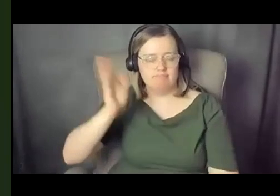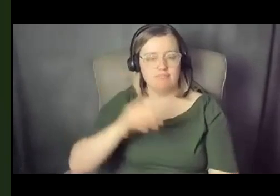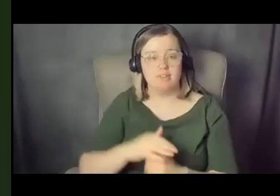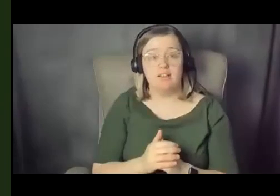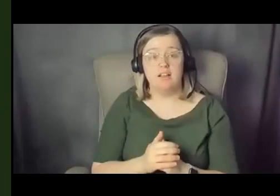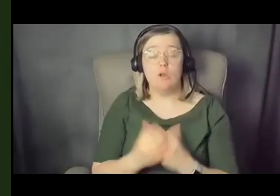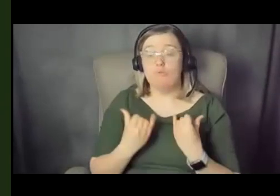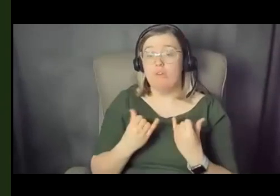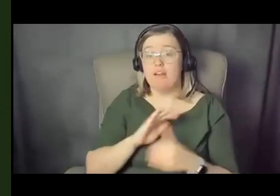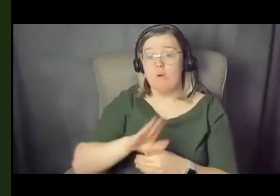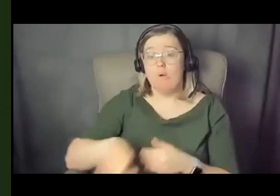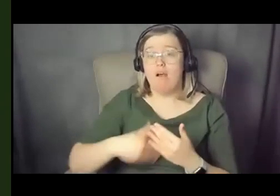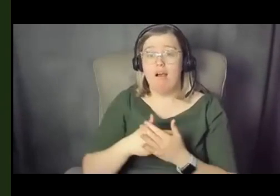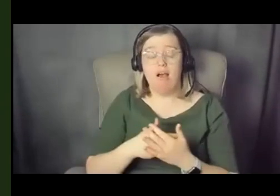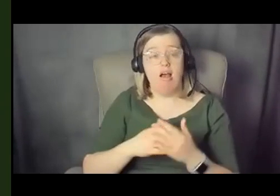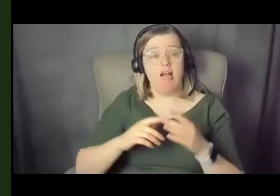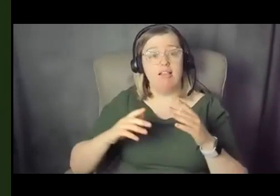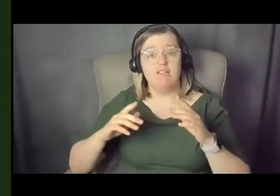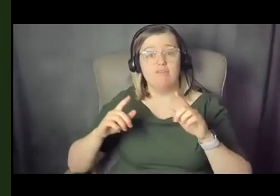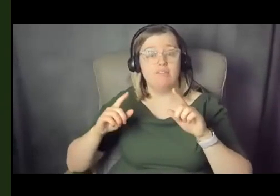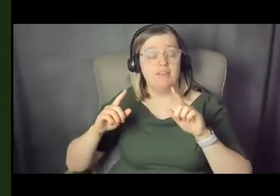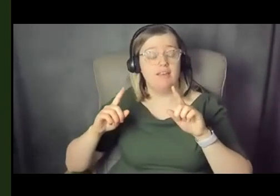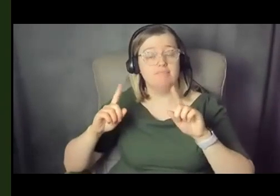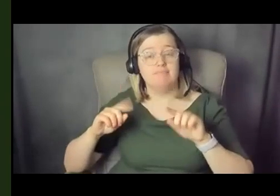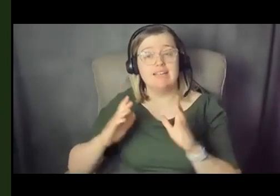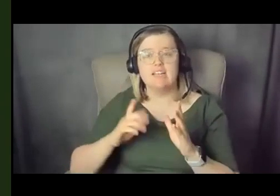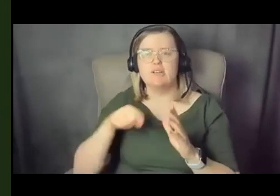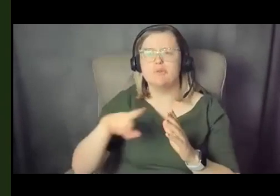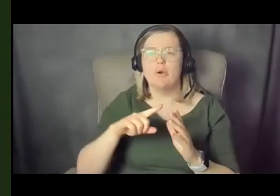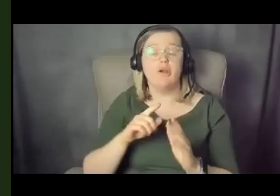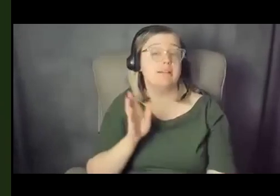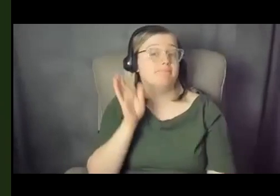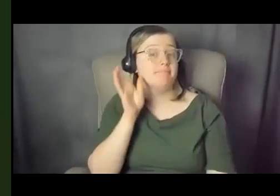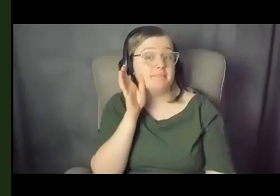are in listen mode, rather, meaning that you are muted.